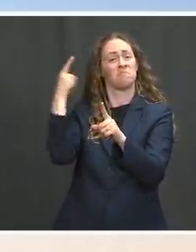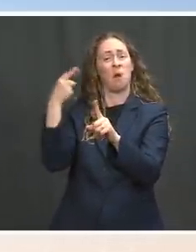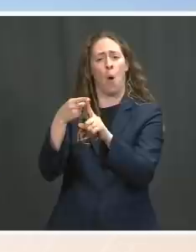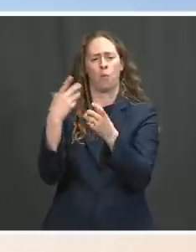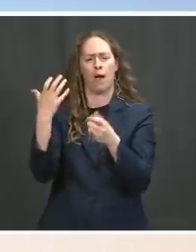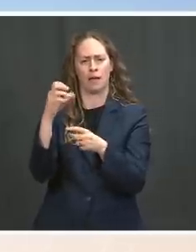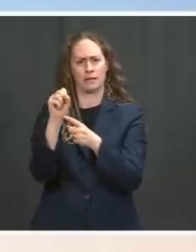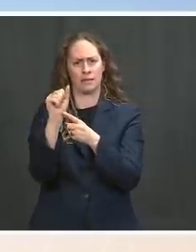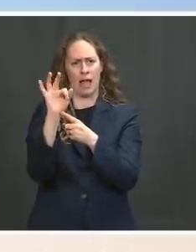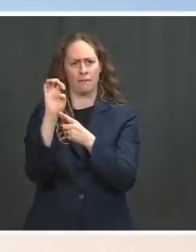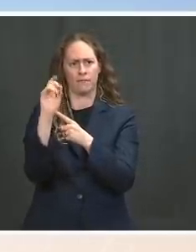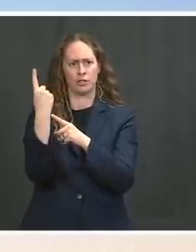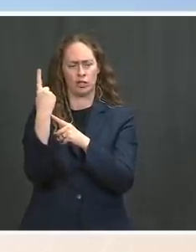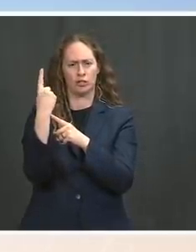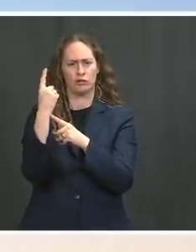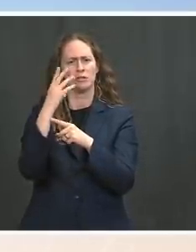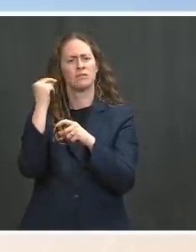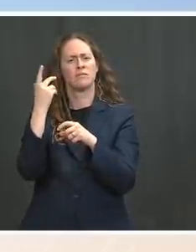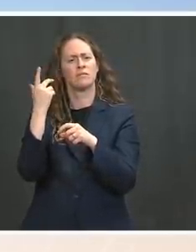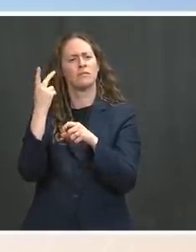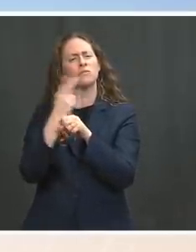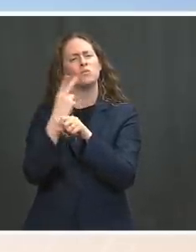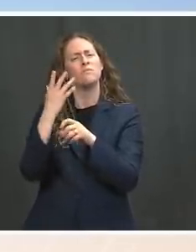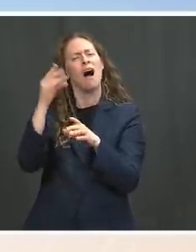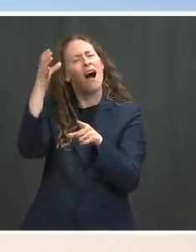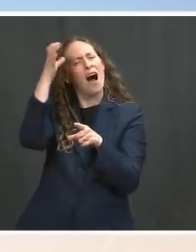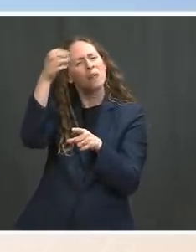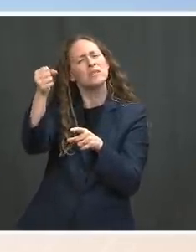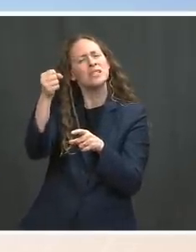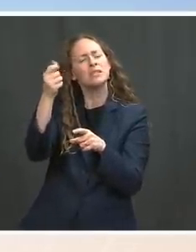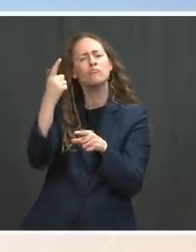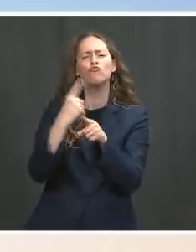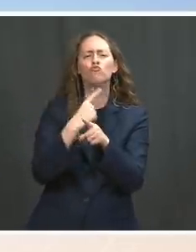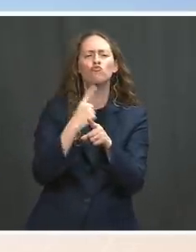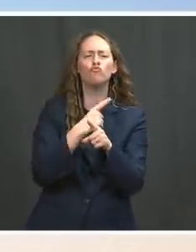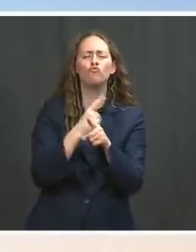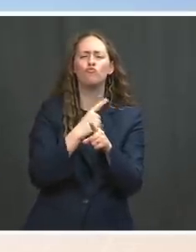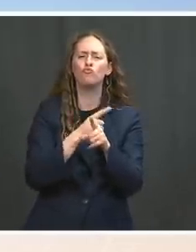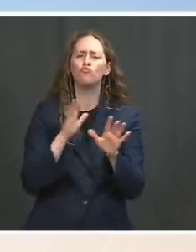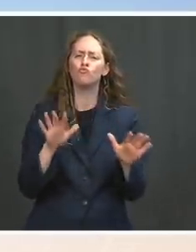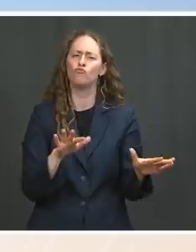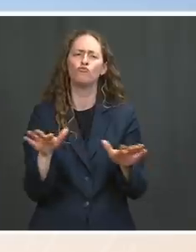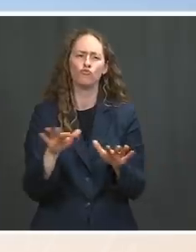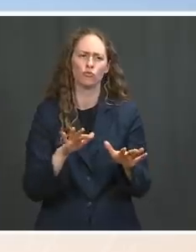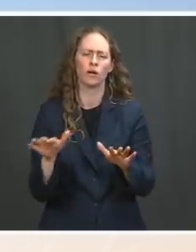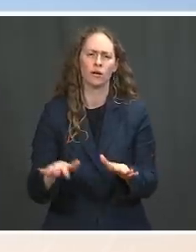where people are encountering temporary supply disruptions, but hoarding does not make things better.